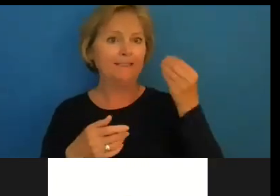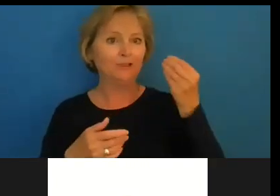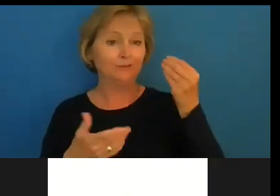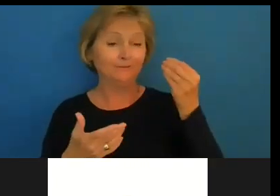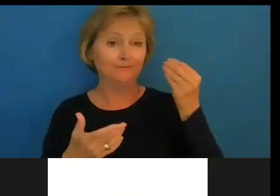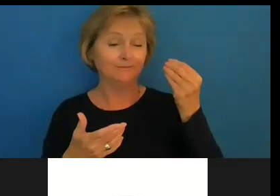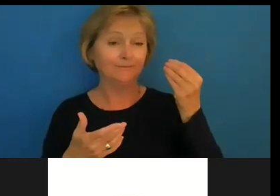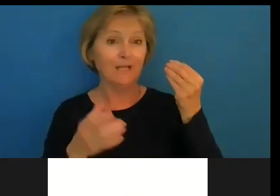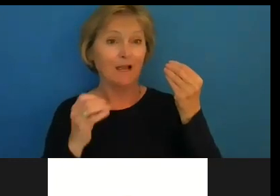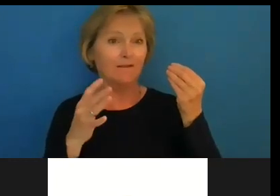of nastiness.